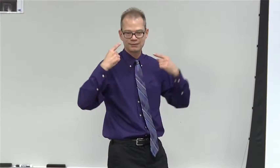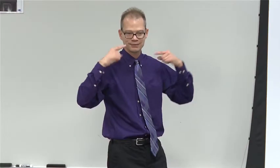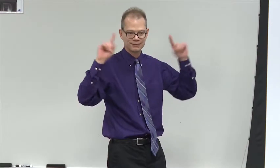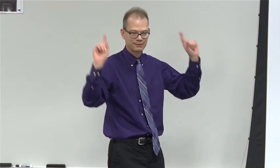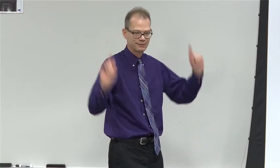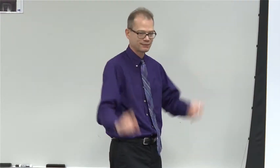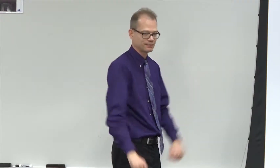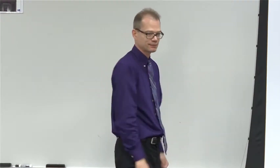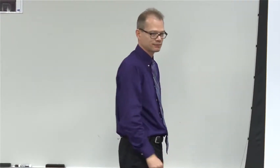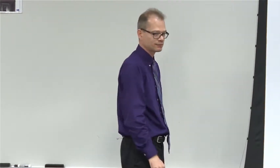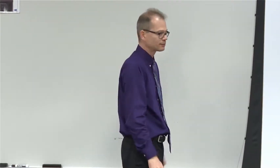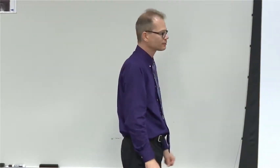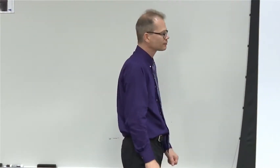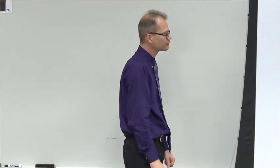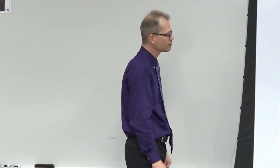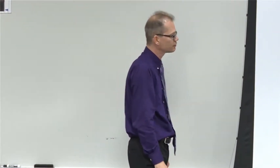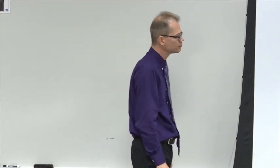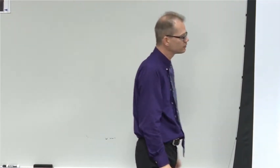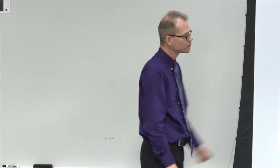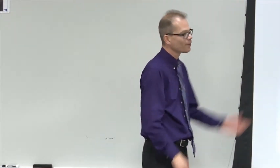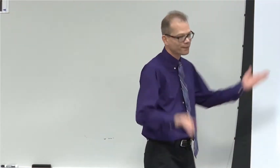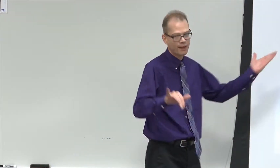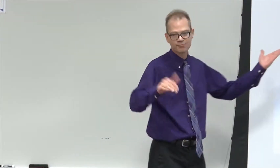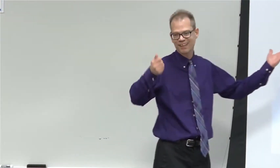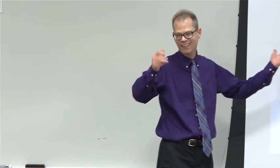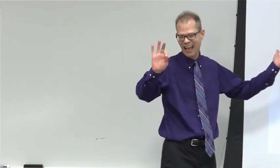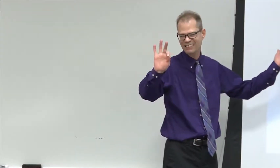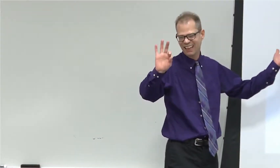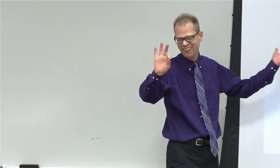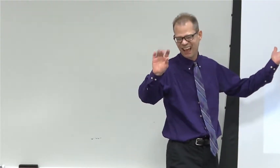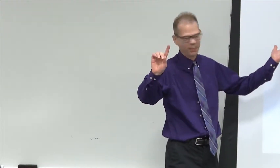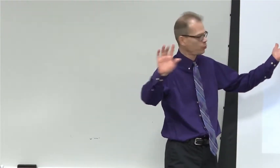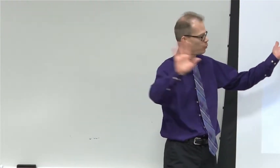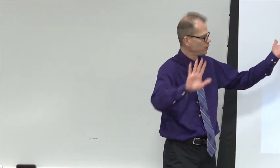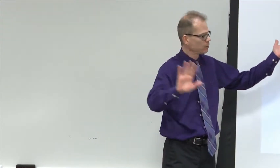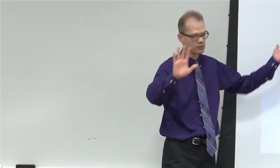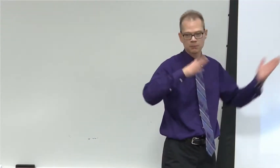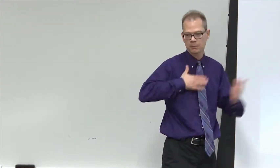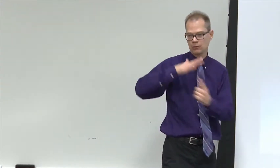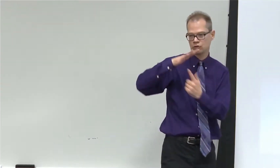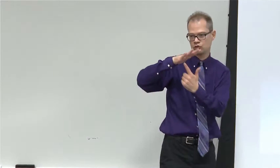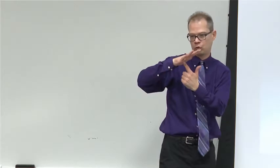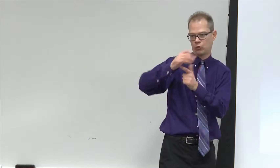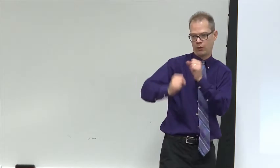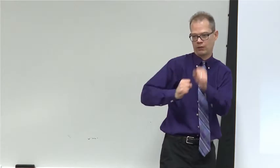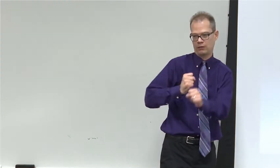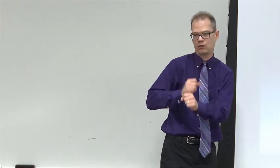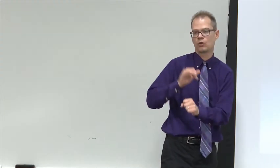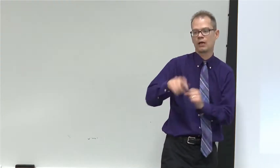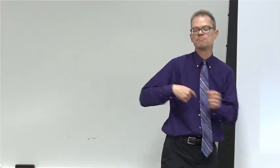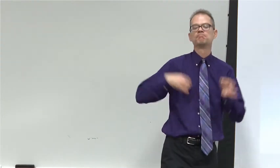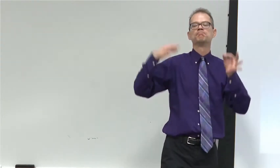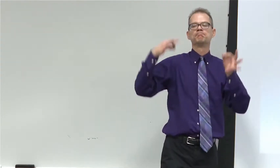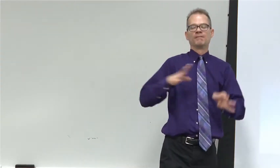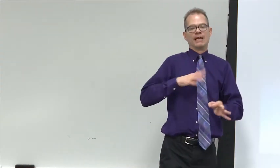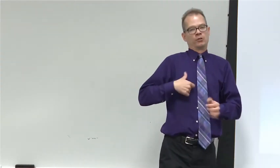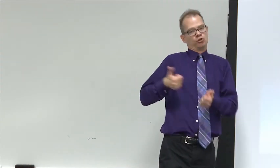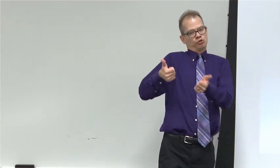to get into medical school and succeed. So this is around 1991, my junior year,